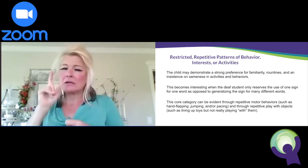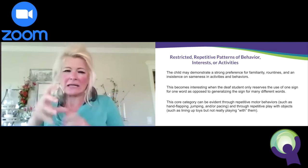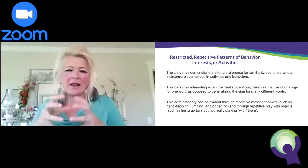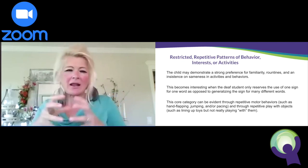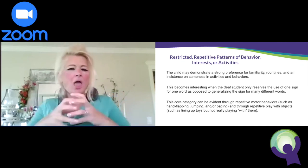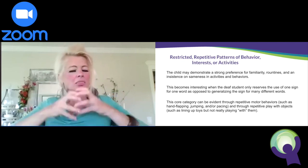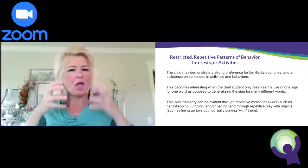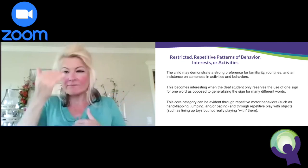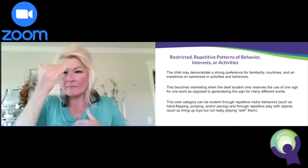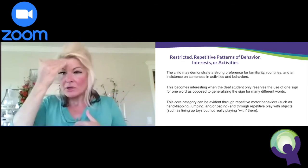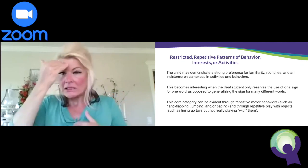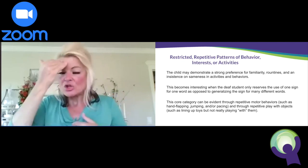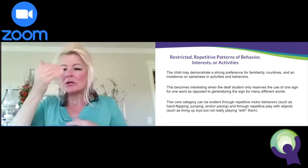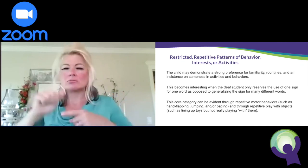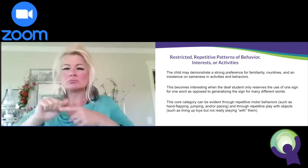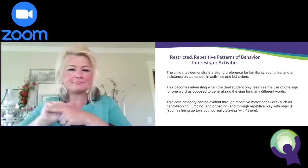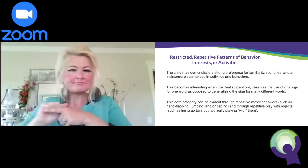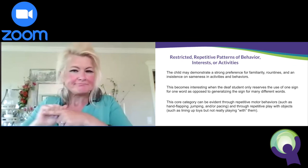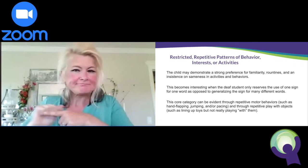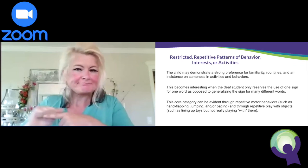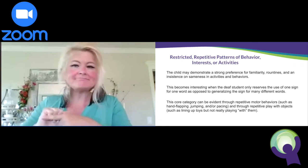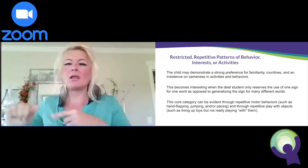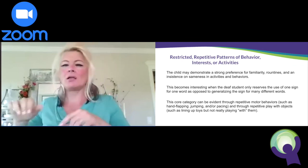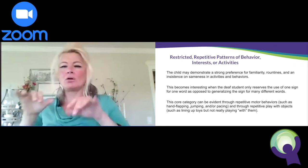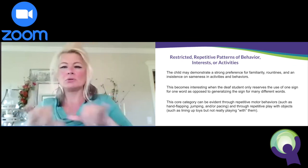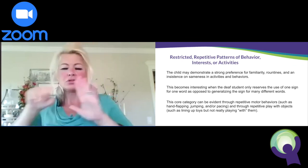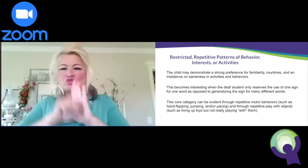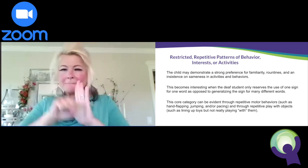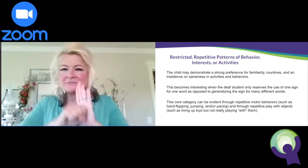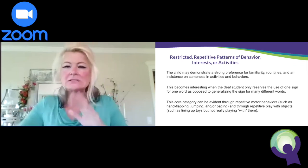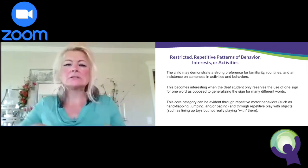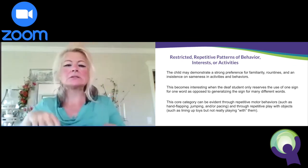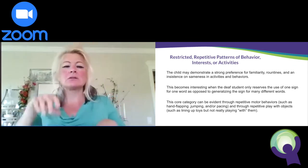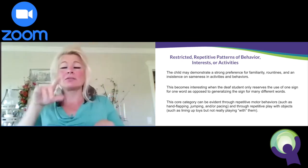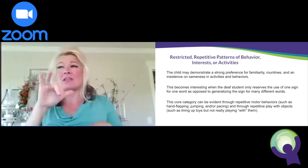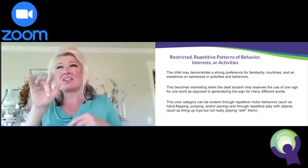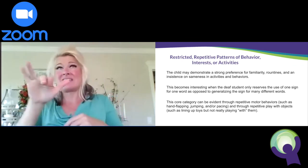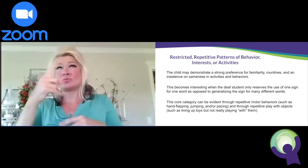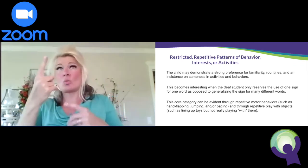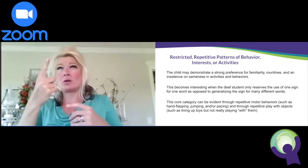Kids with autism or whether hearing or deaf really the so much work and training and looking at